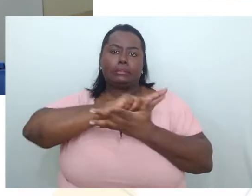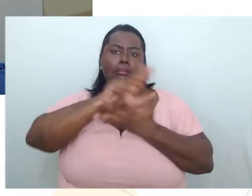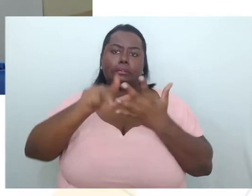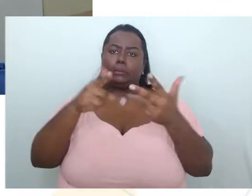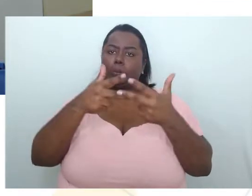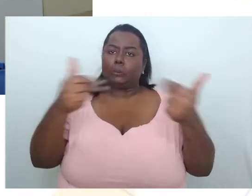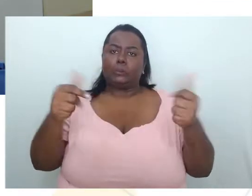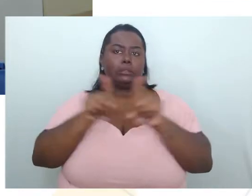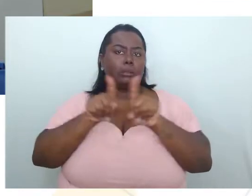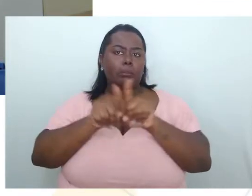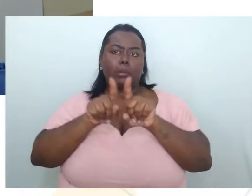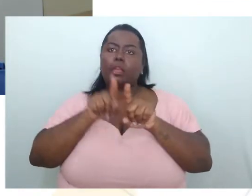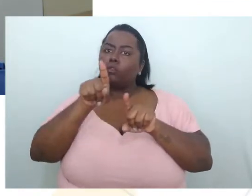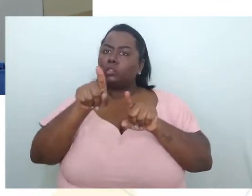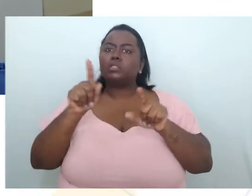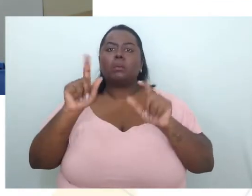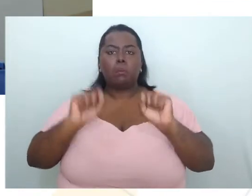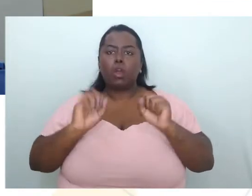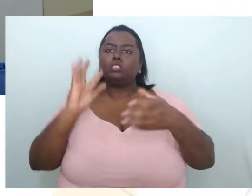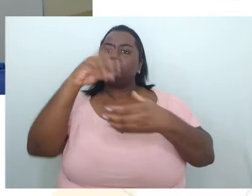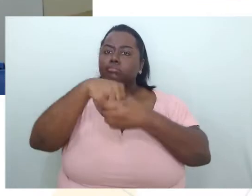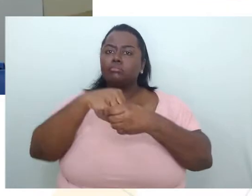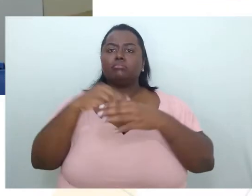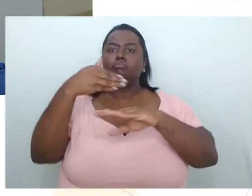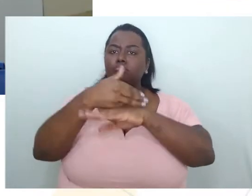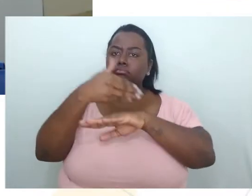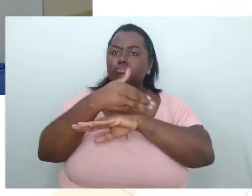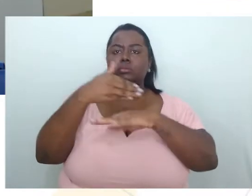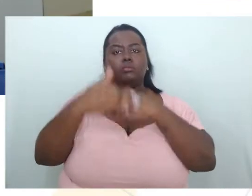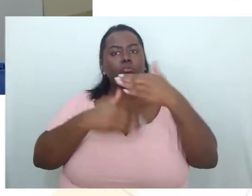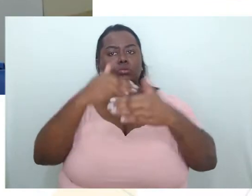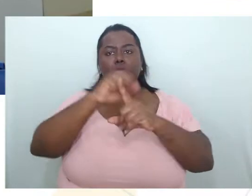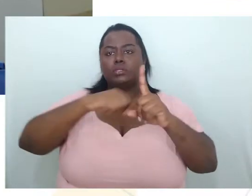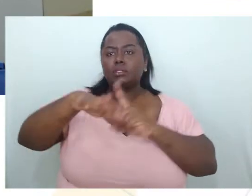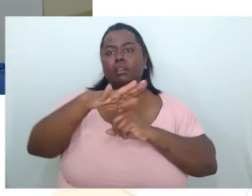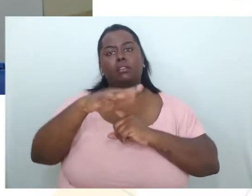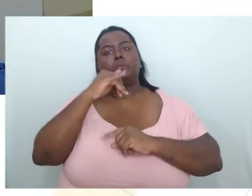access resources of the society, you know, being able to go to a movie, being able